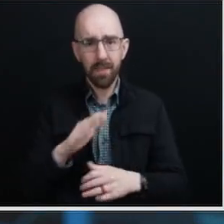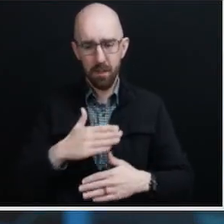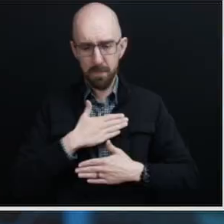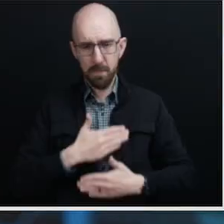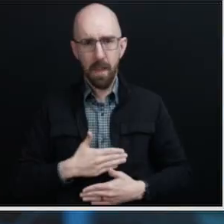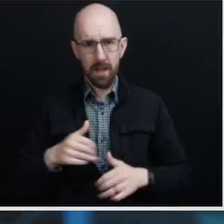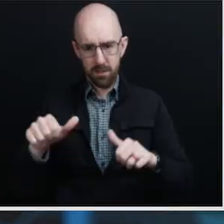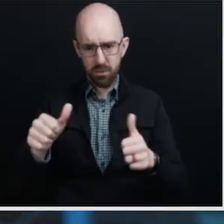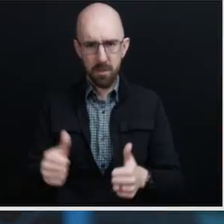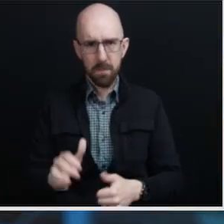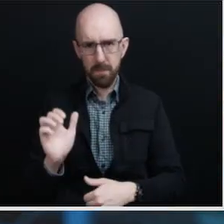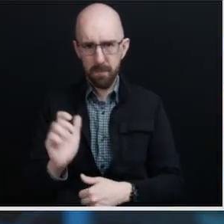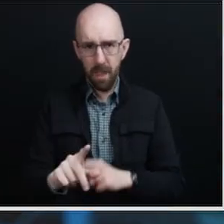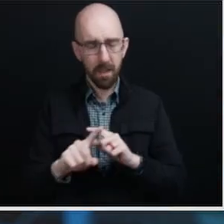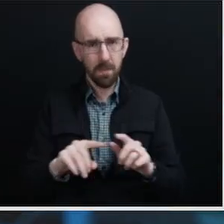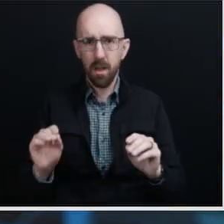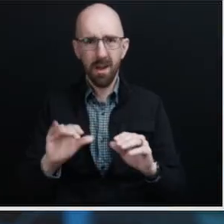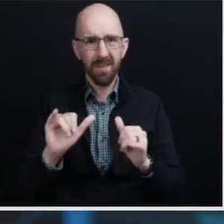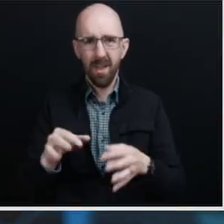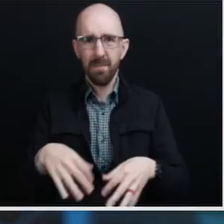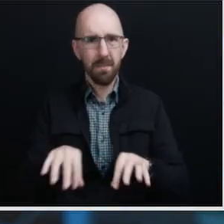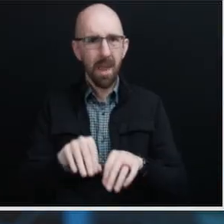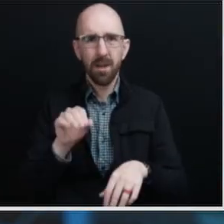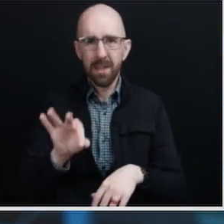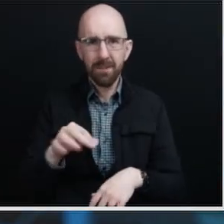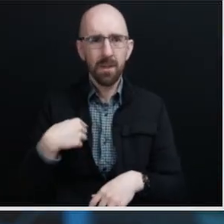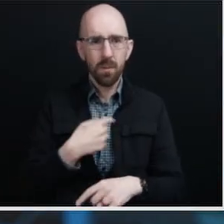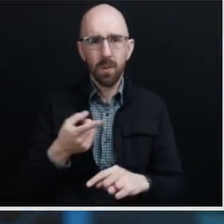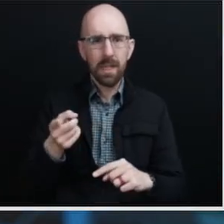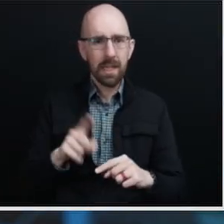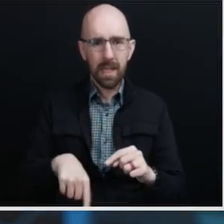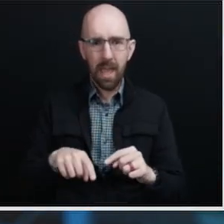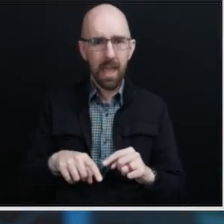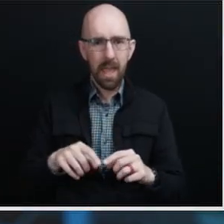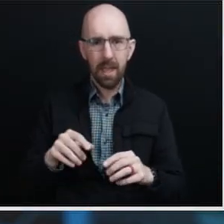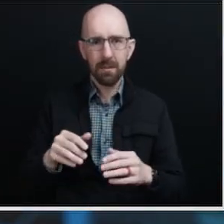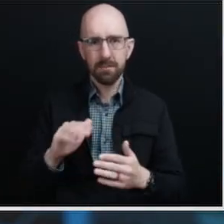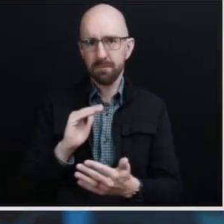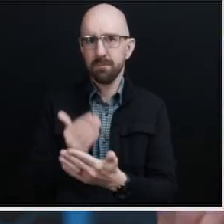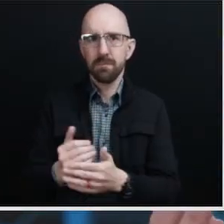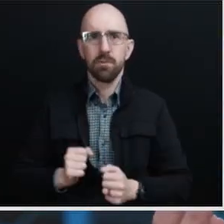But none of that matters if we can't get to survival. And so we want to have an appropriate